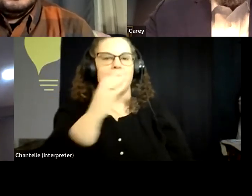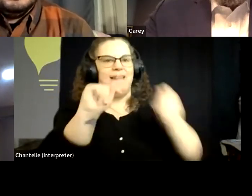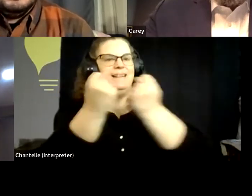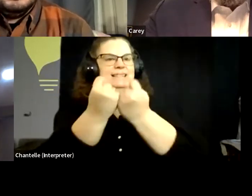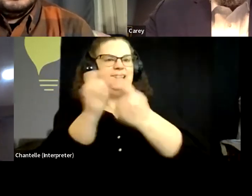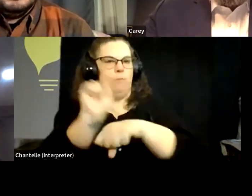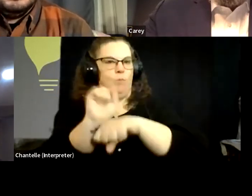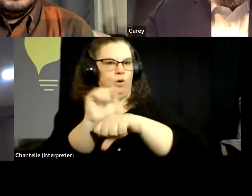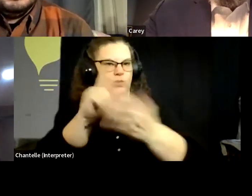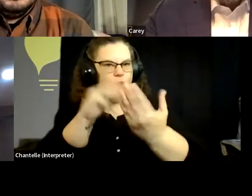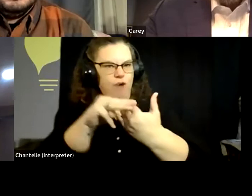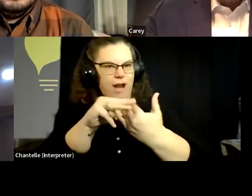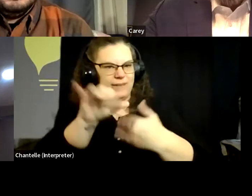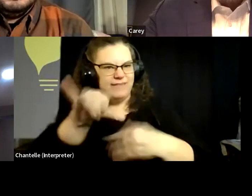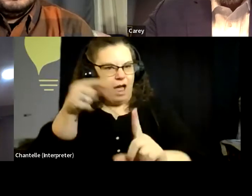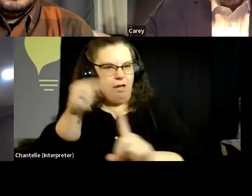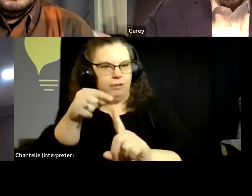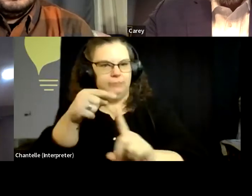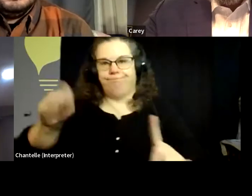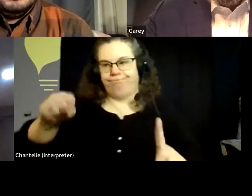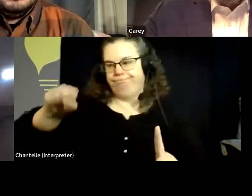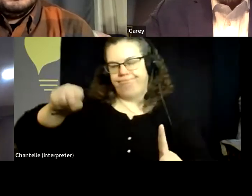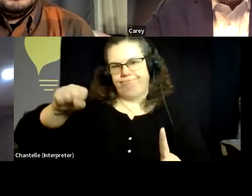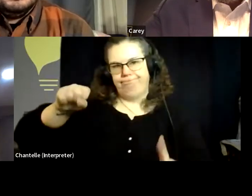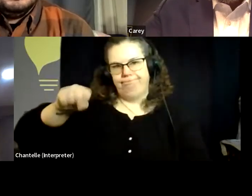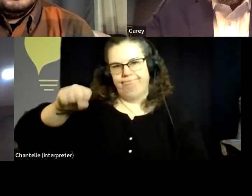? Is that what you are talking about? >> Carey: You